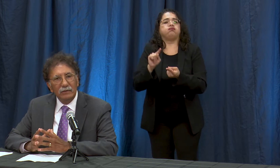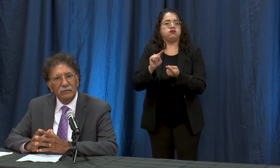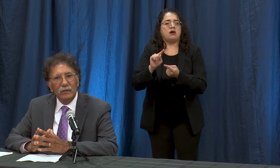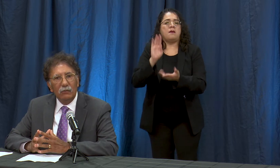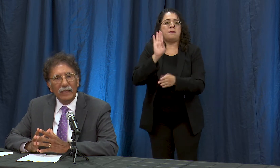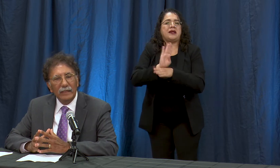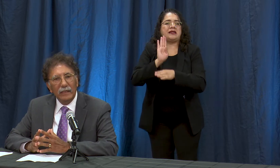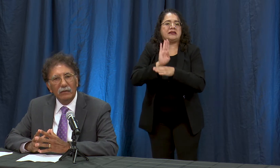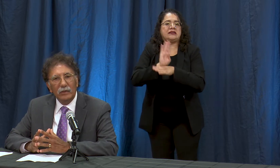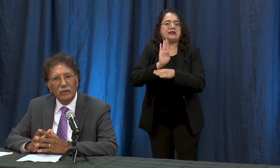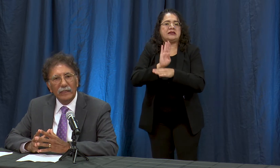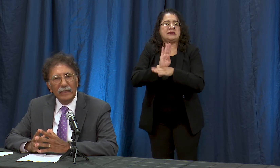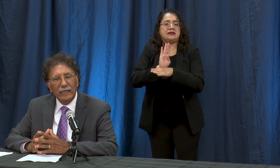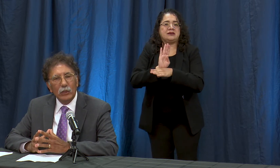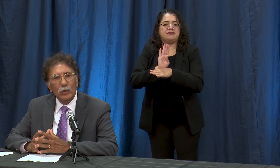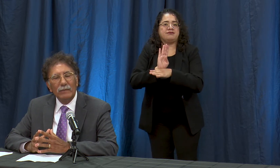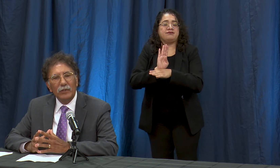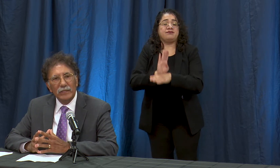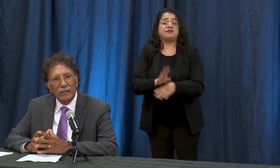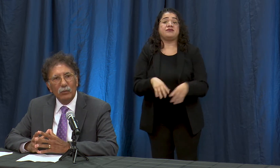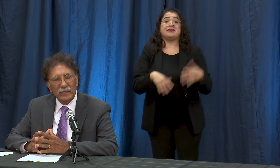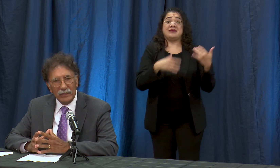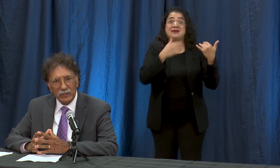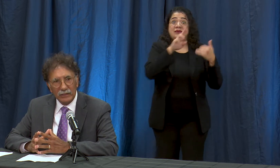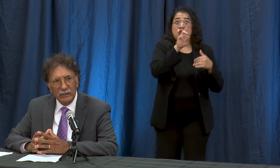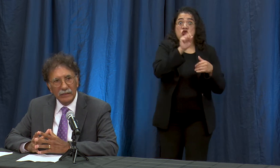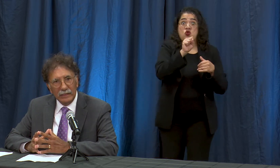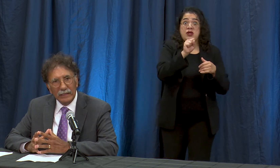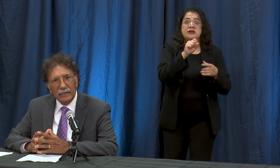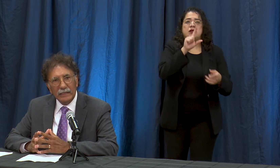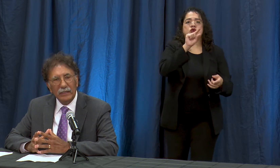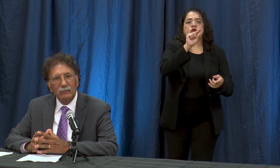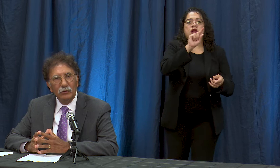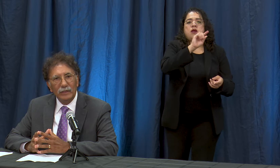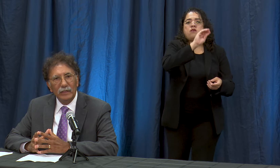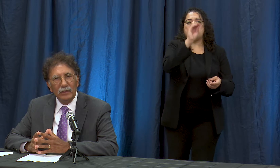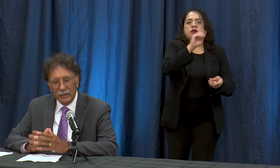right now we're looking at a 20% reduction in container movement here in